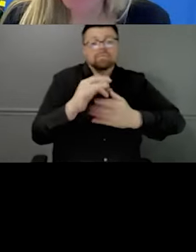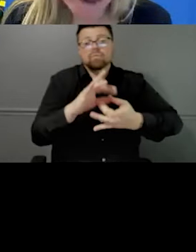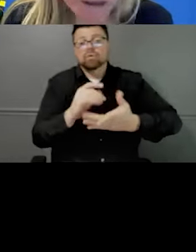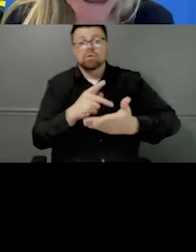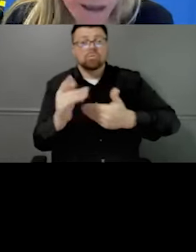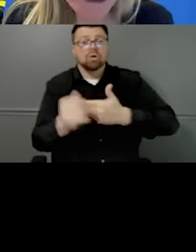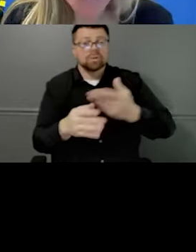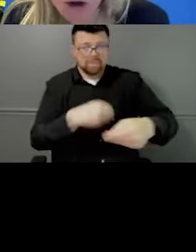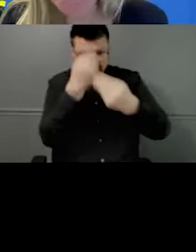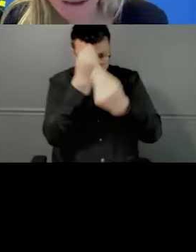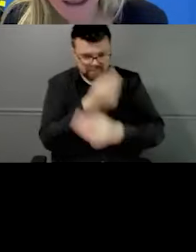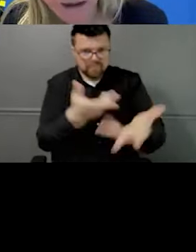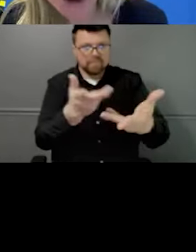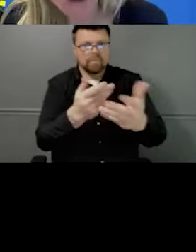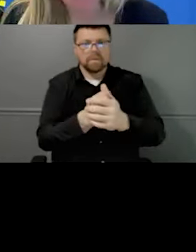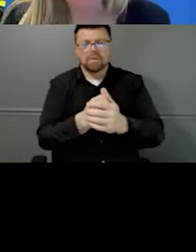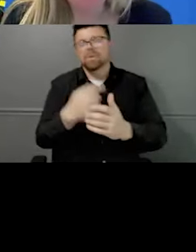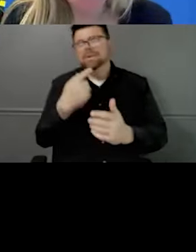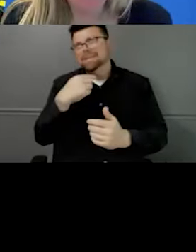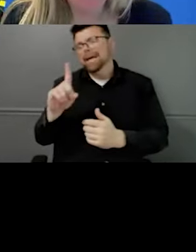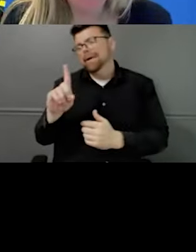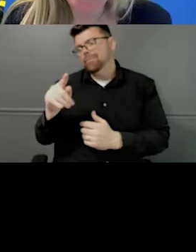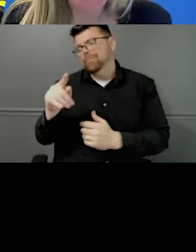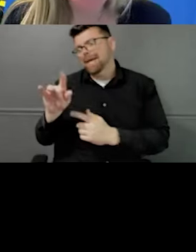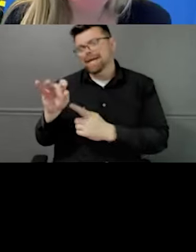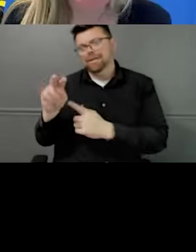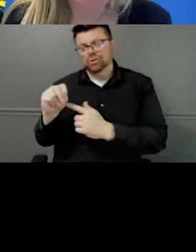We said duplication, but this also gets